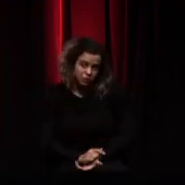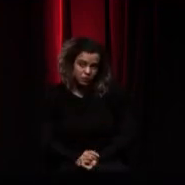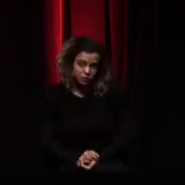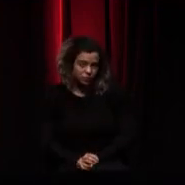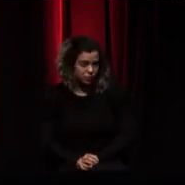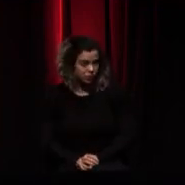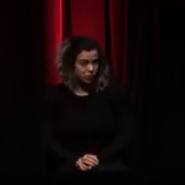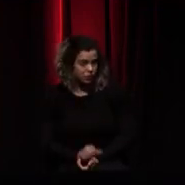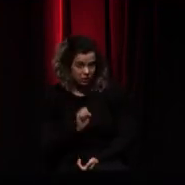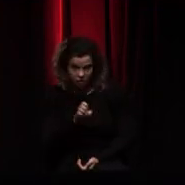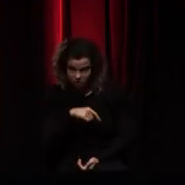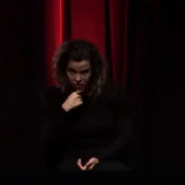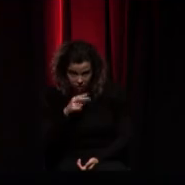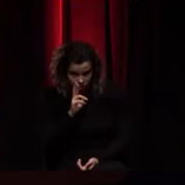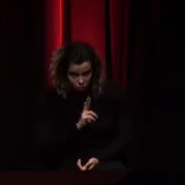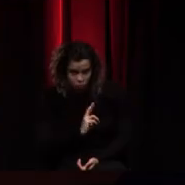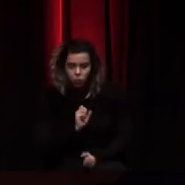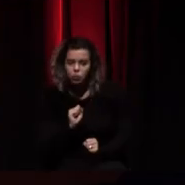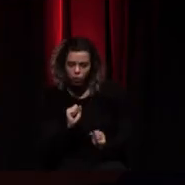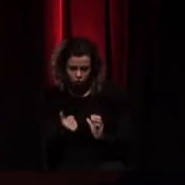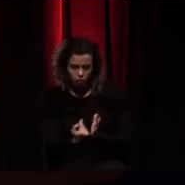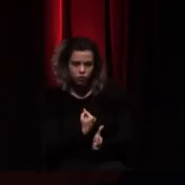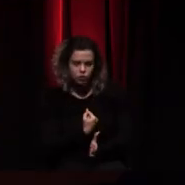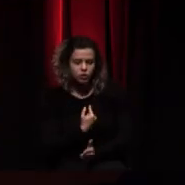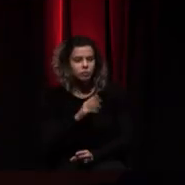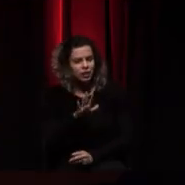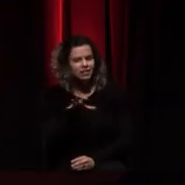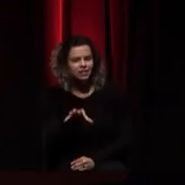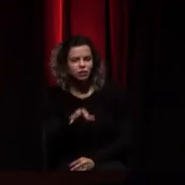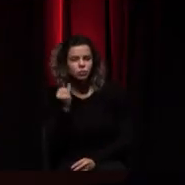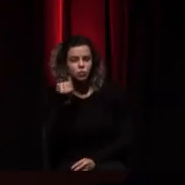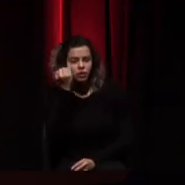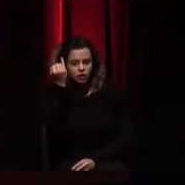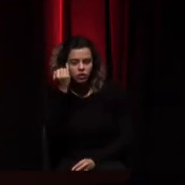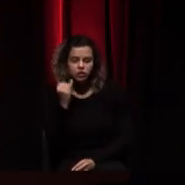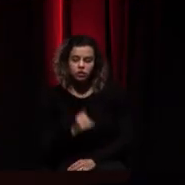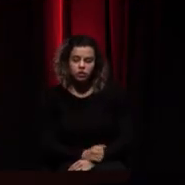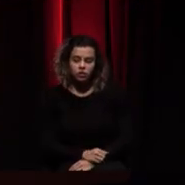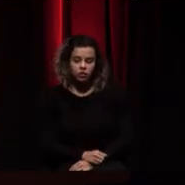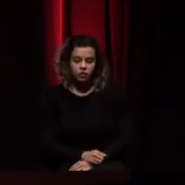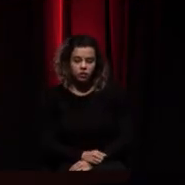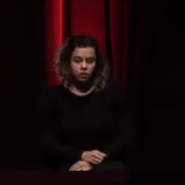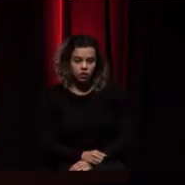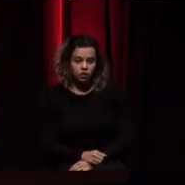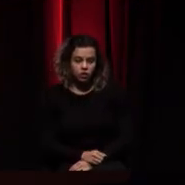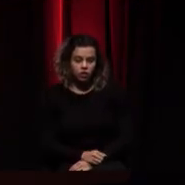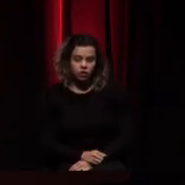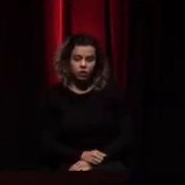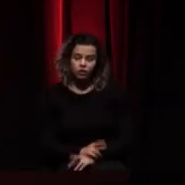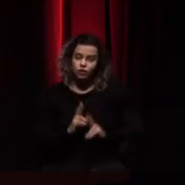If not, you may ask more questions. But it is always important not to put